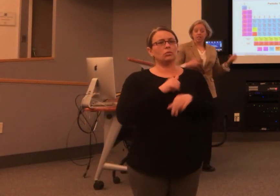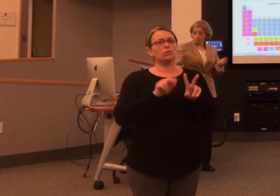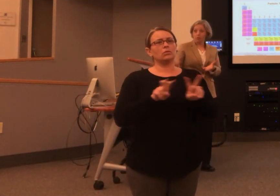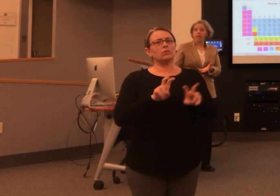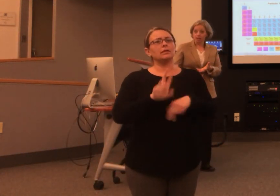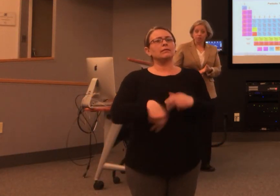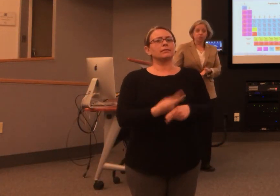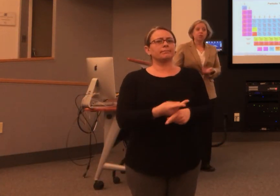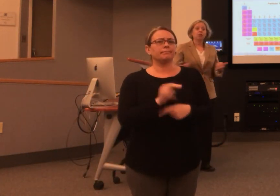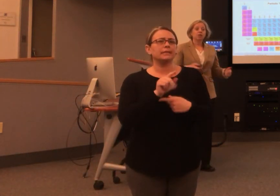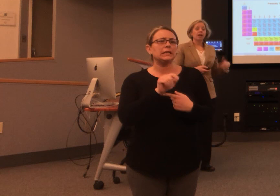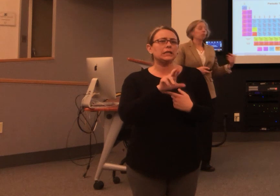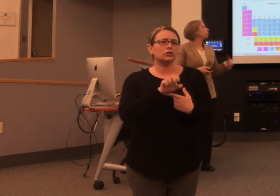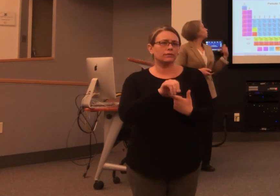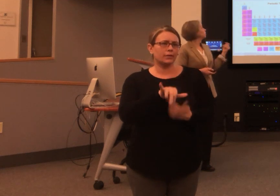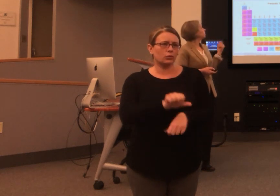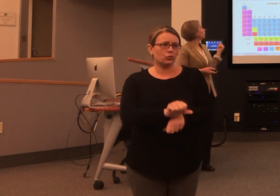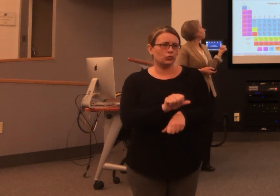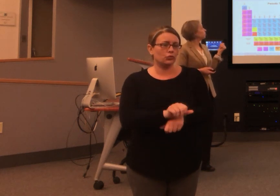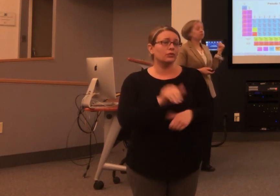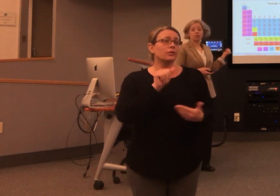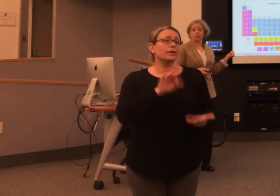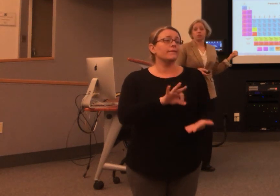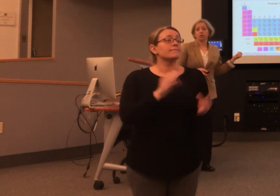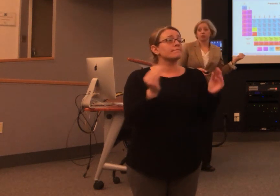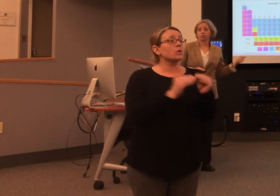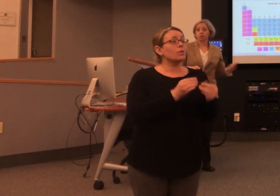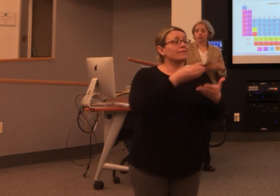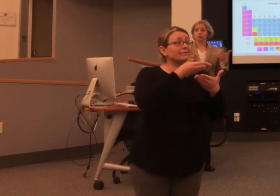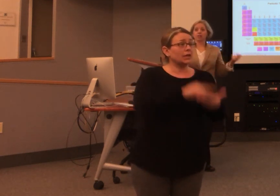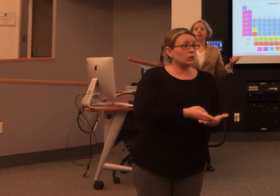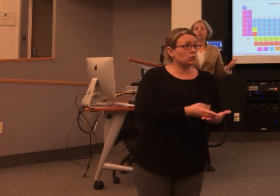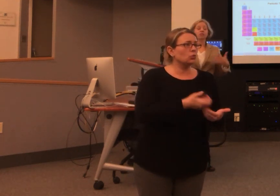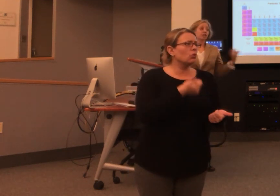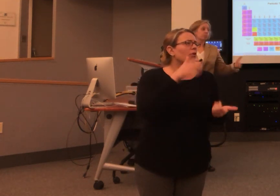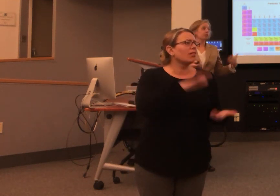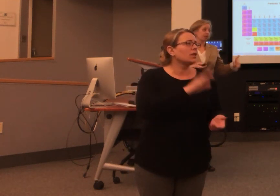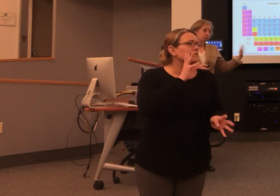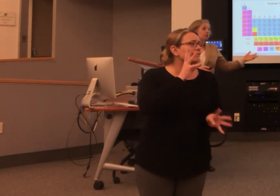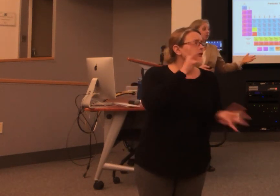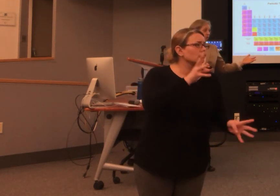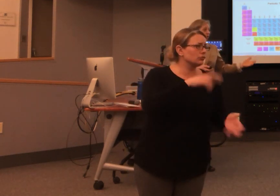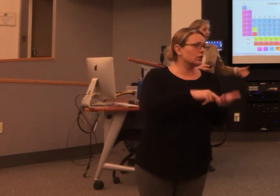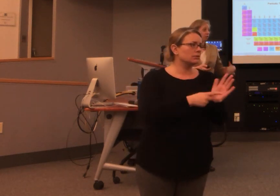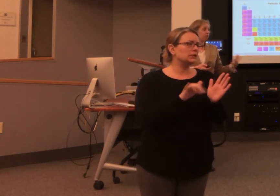less creative, that will favors fair-use. Because, again, there's less protection, we talked earlier,